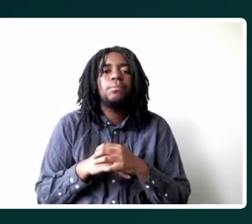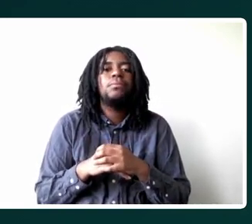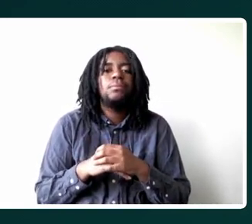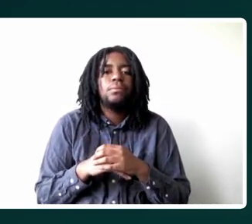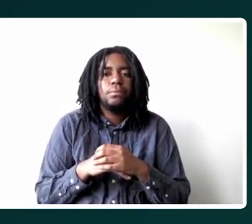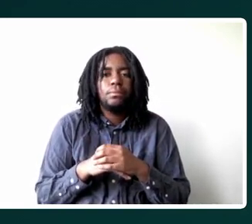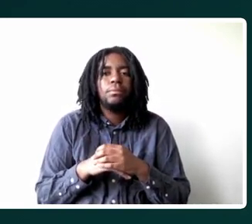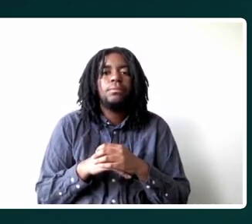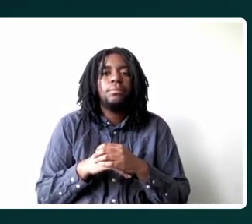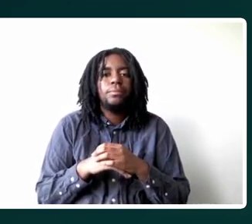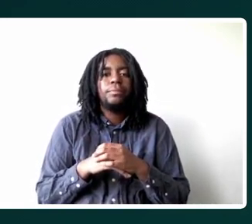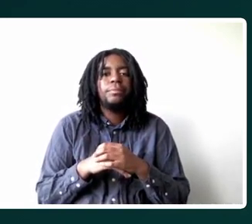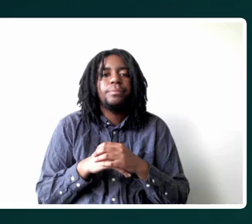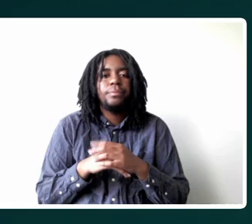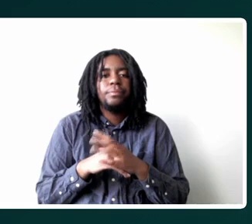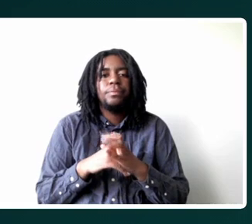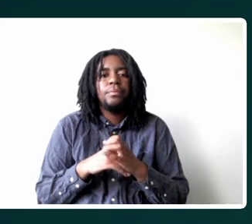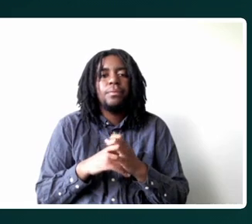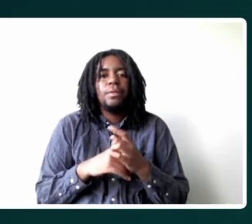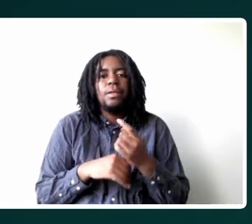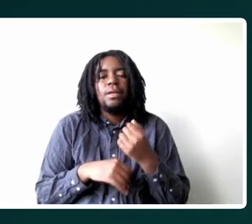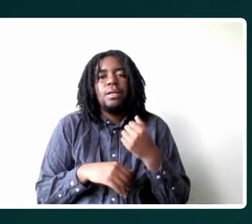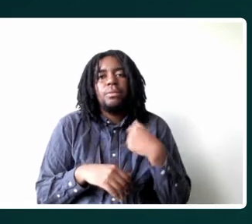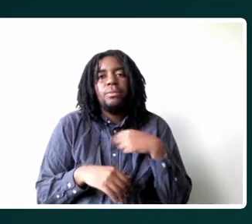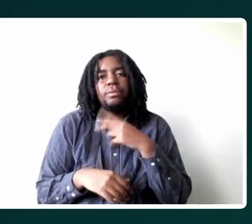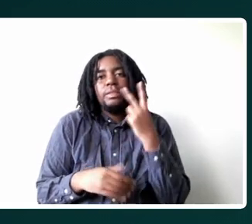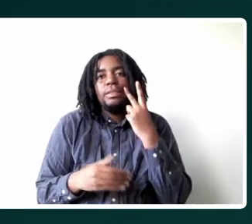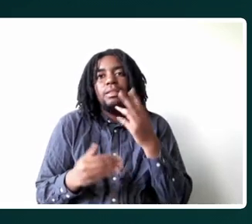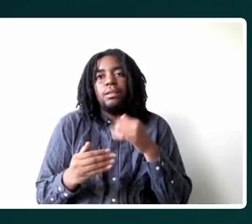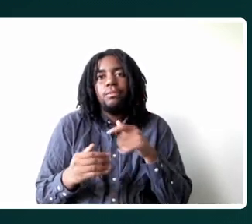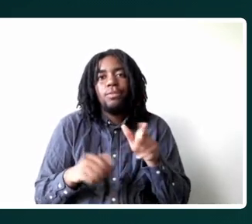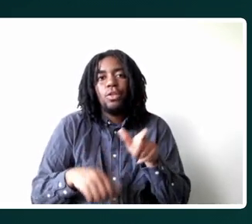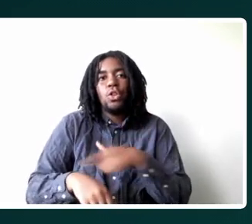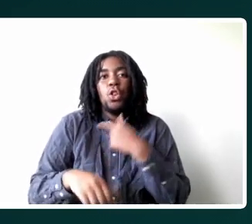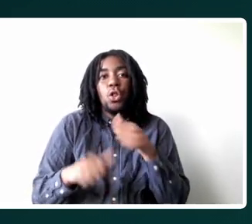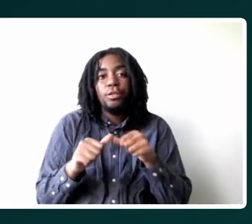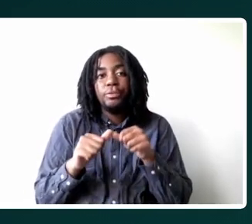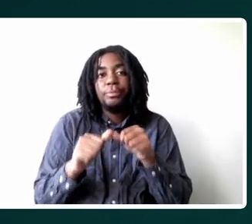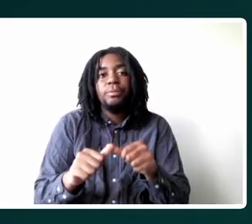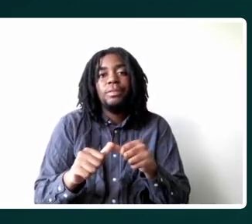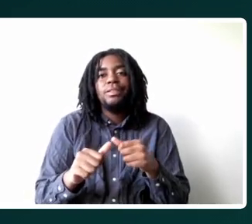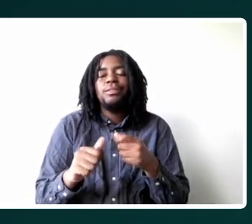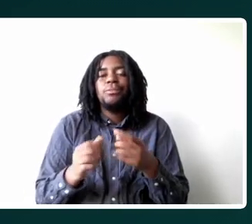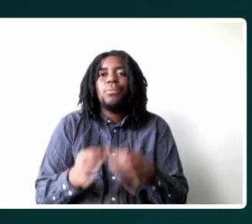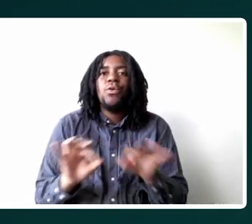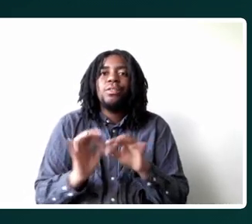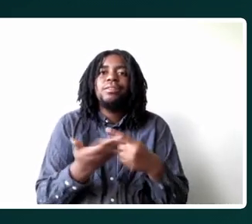sometimes seen long term. It's also important to discuss with stakeholders and to collect pre and